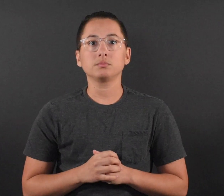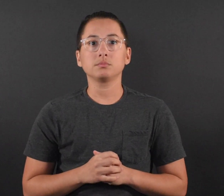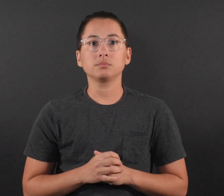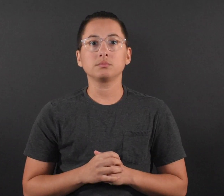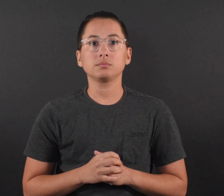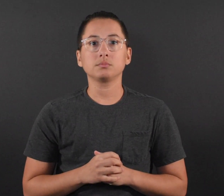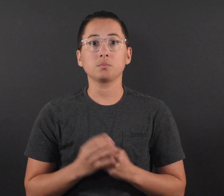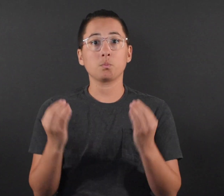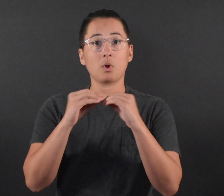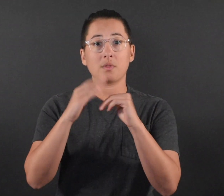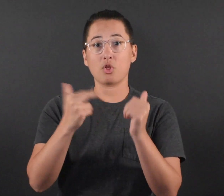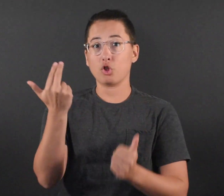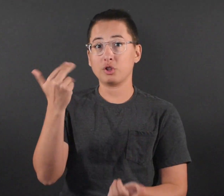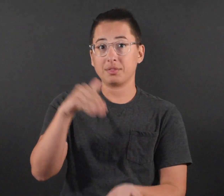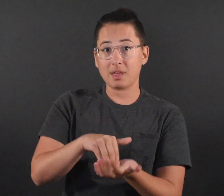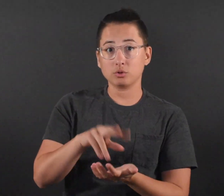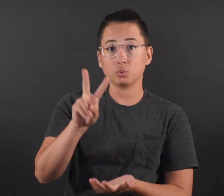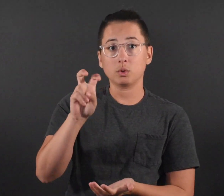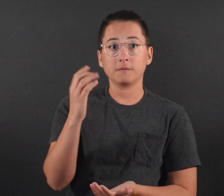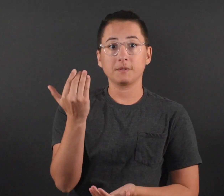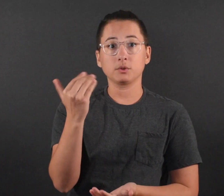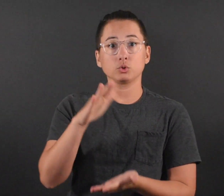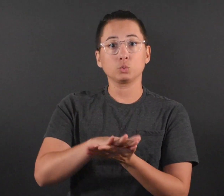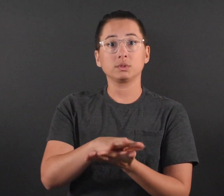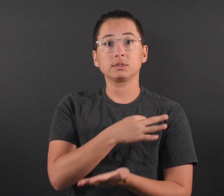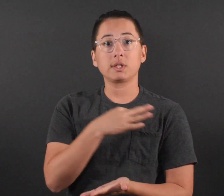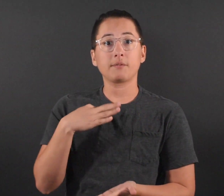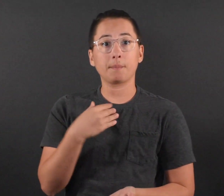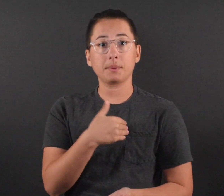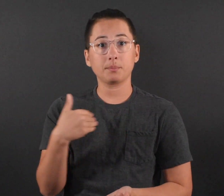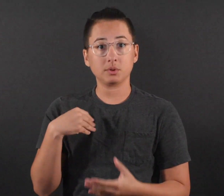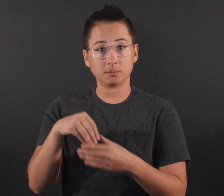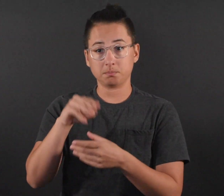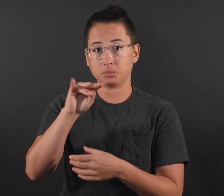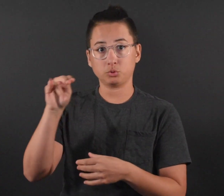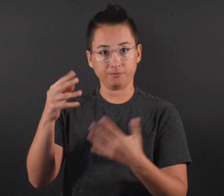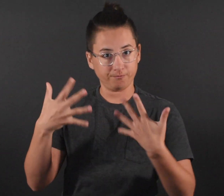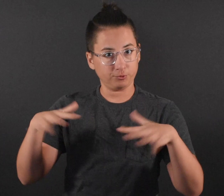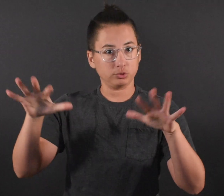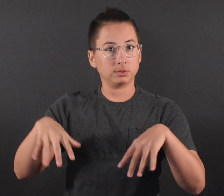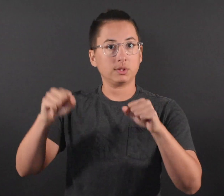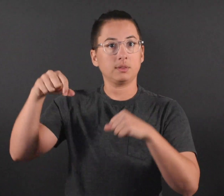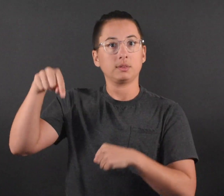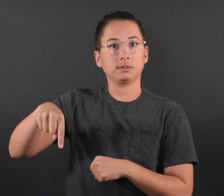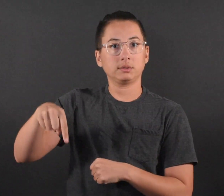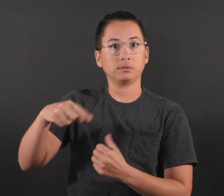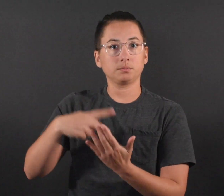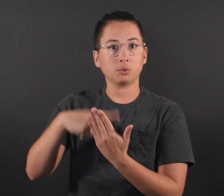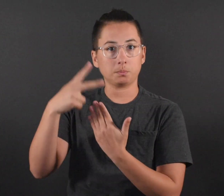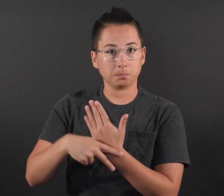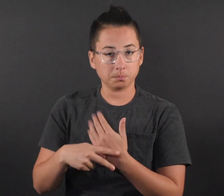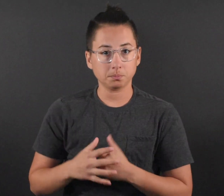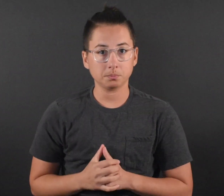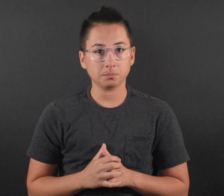More than 13,215 school staff members in Minnesota have taken Kognito At-Risk.